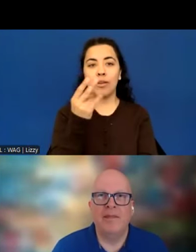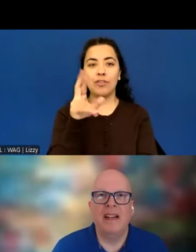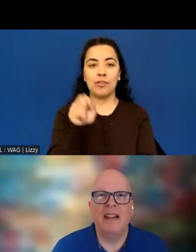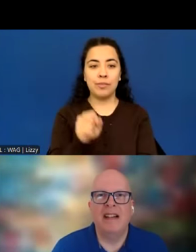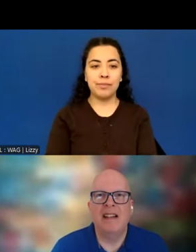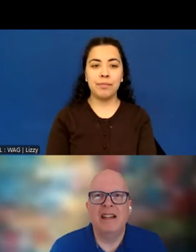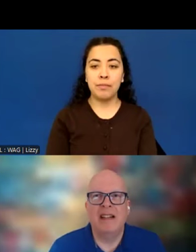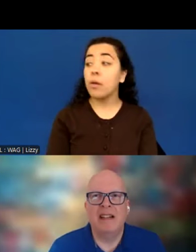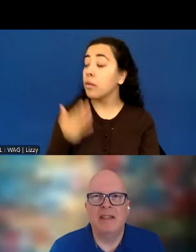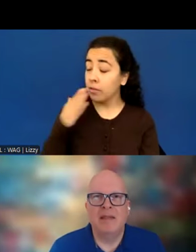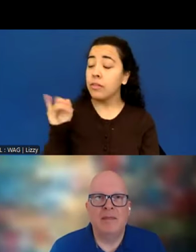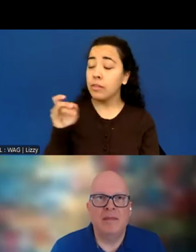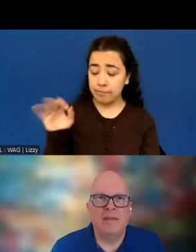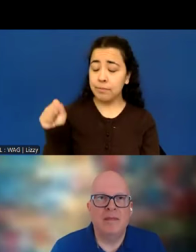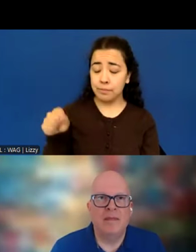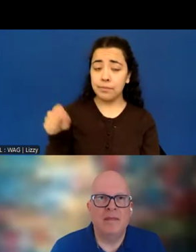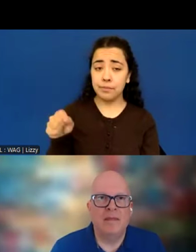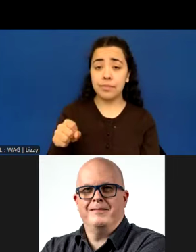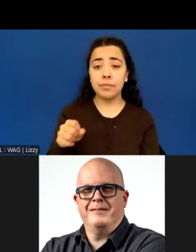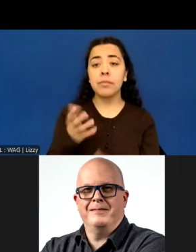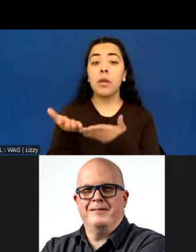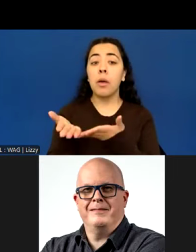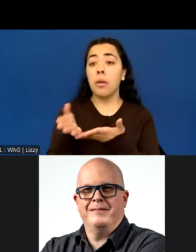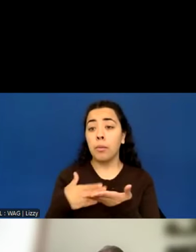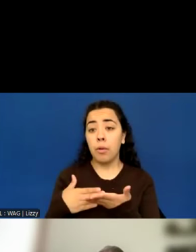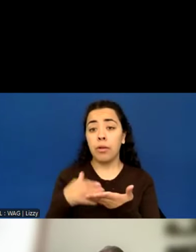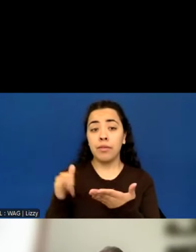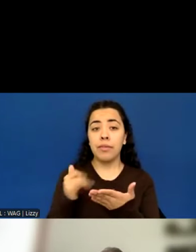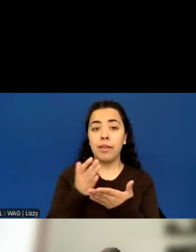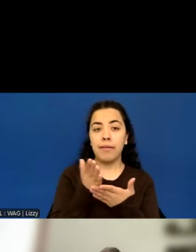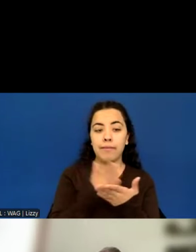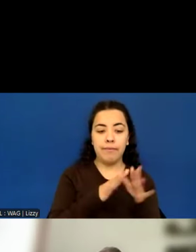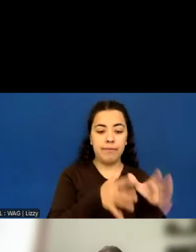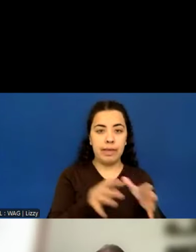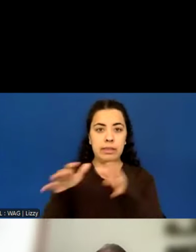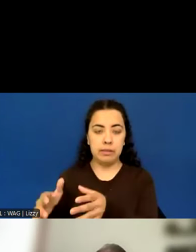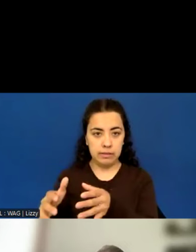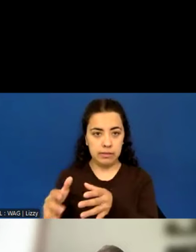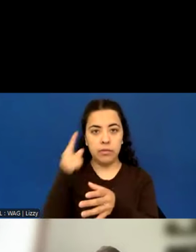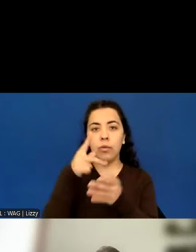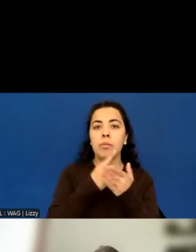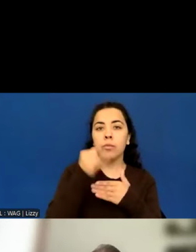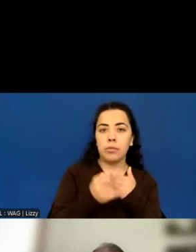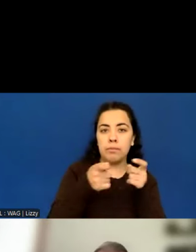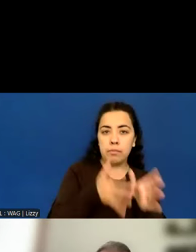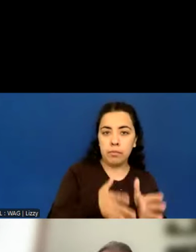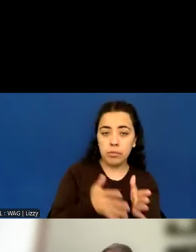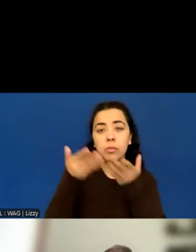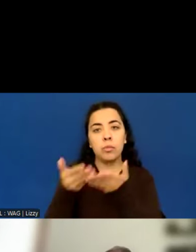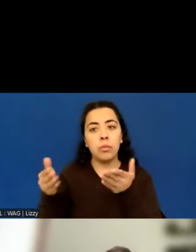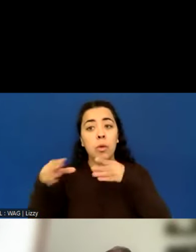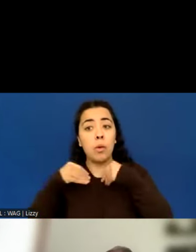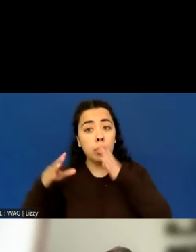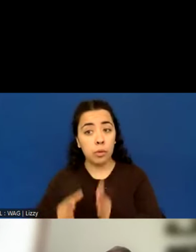Jeff. So, as part of the baseline understanding for a project manager or a product owner, in order